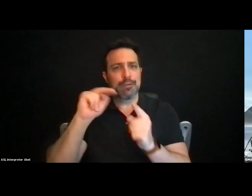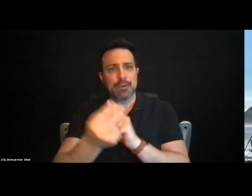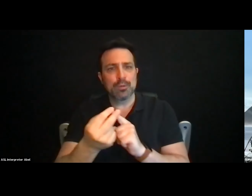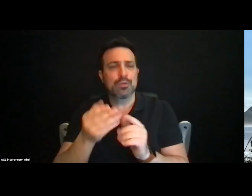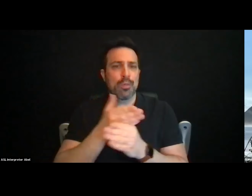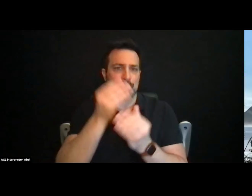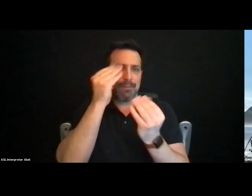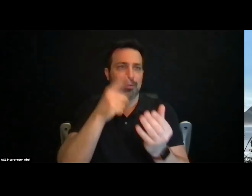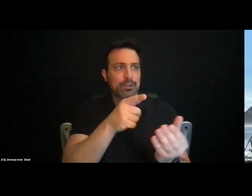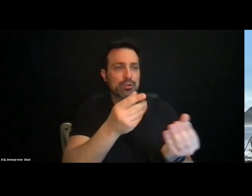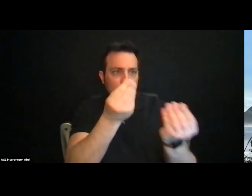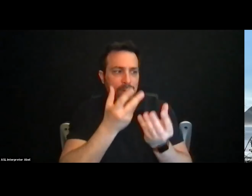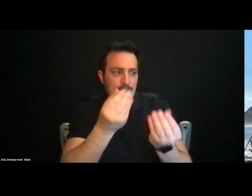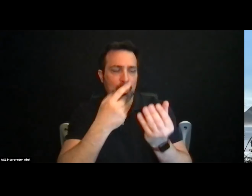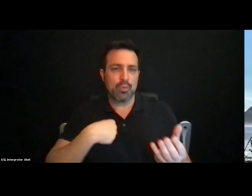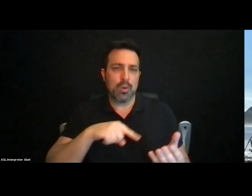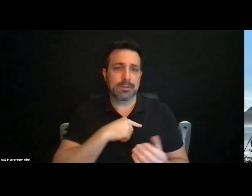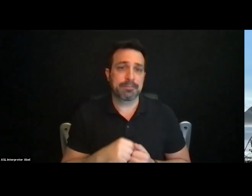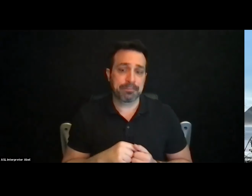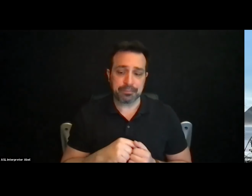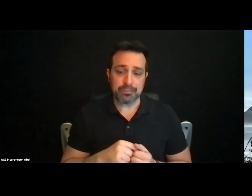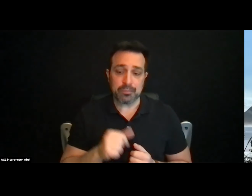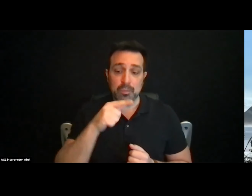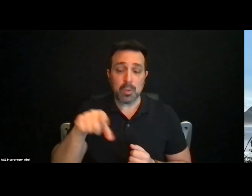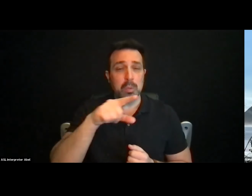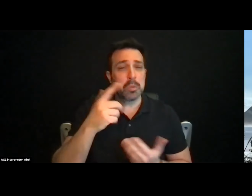support. These legislative days also